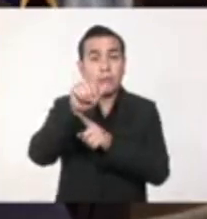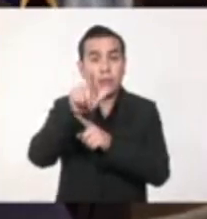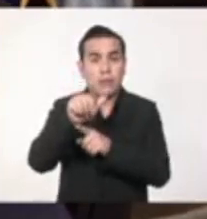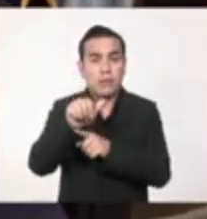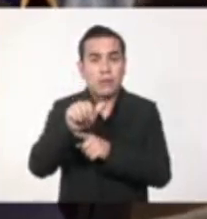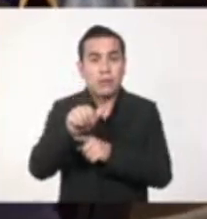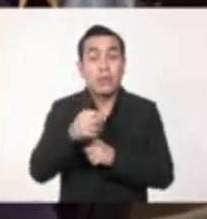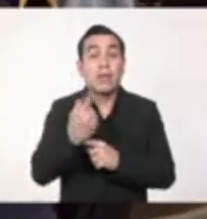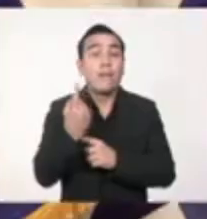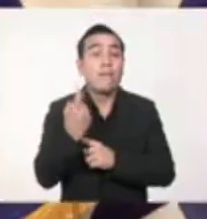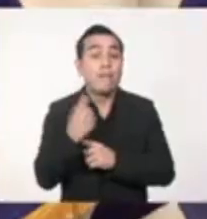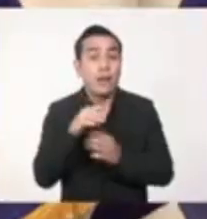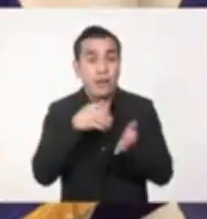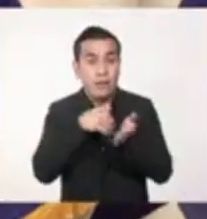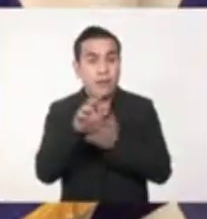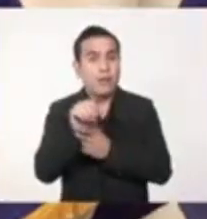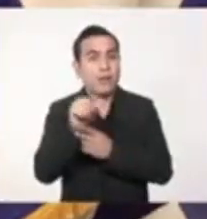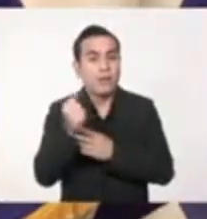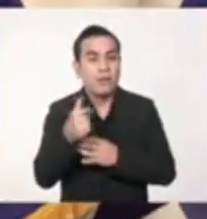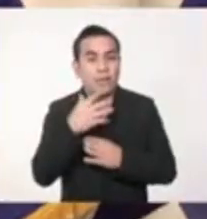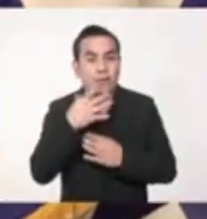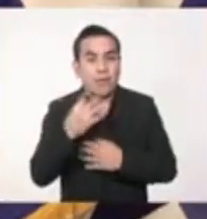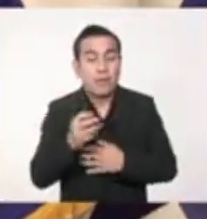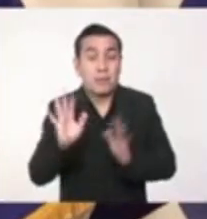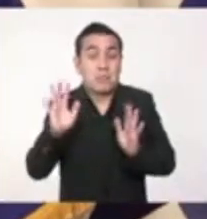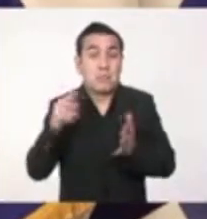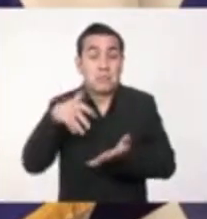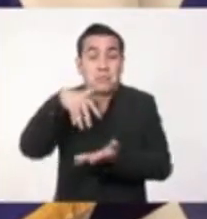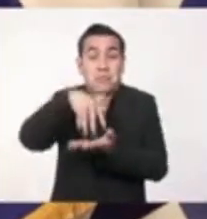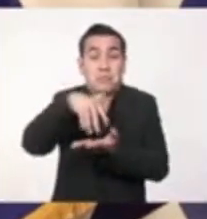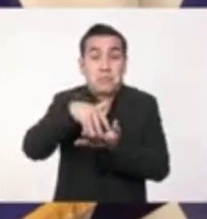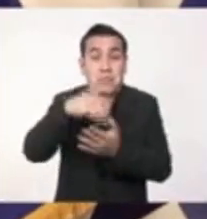others. And it is not the mandate of the people, of the sovereign, well